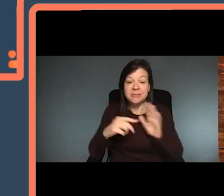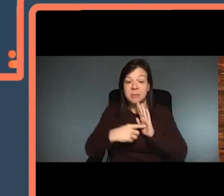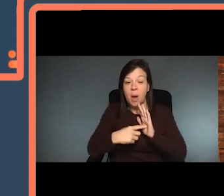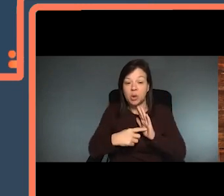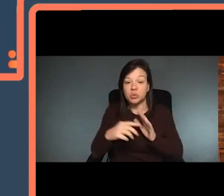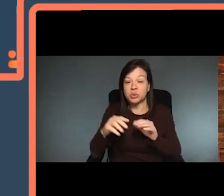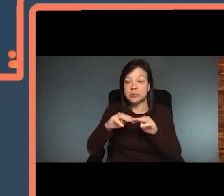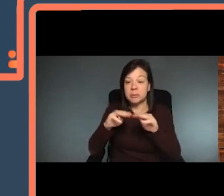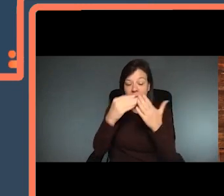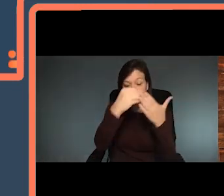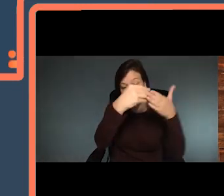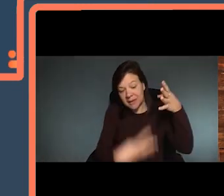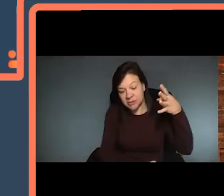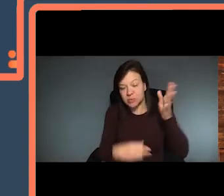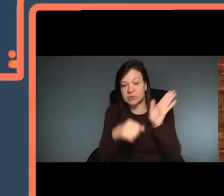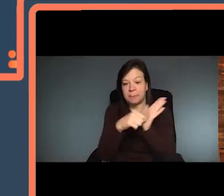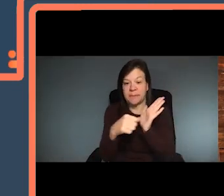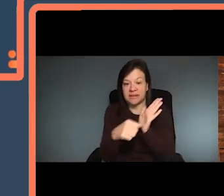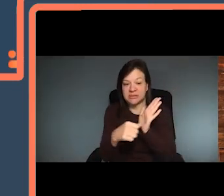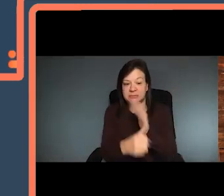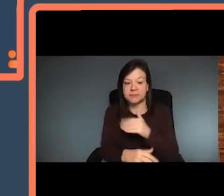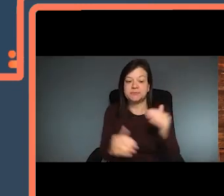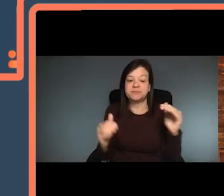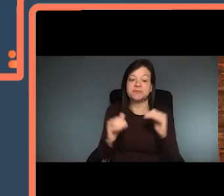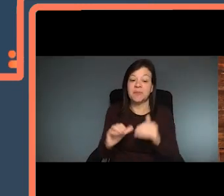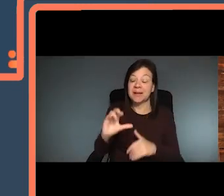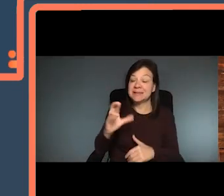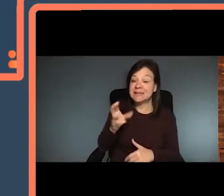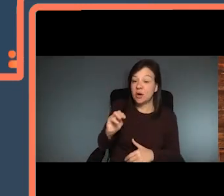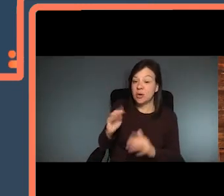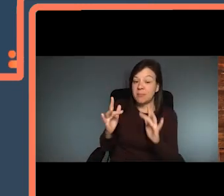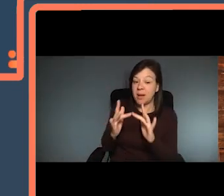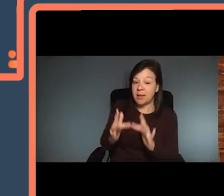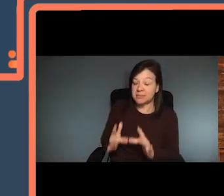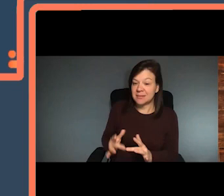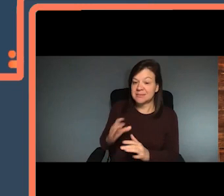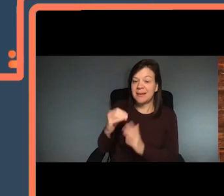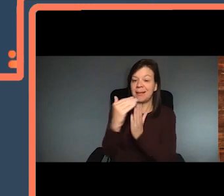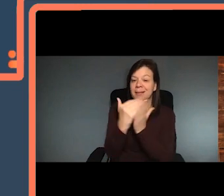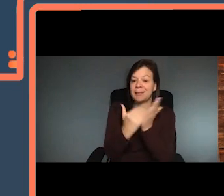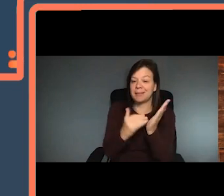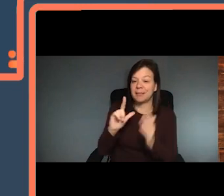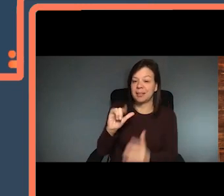AS WELL AS CRM CONTACTS AND LISTS WITHIN HubSpot AND